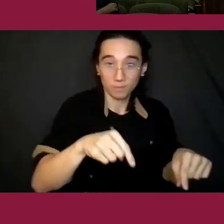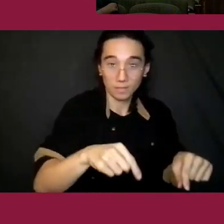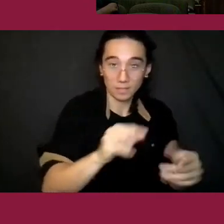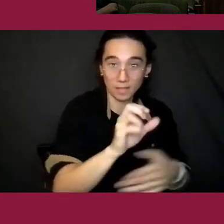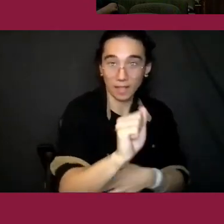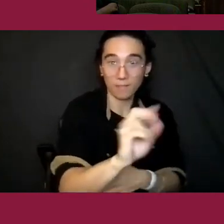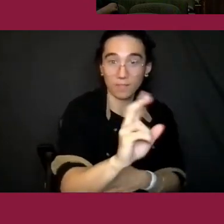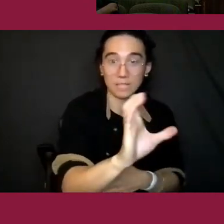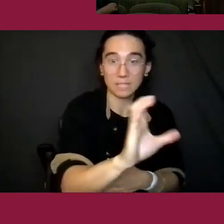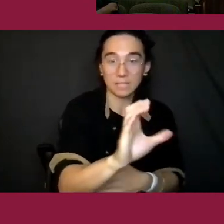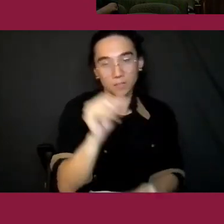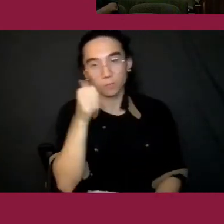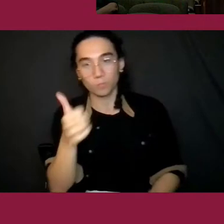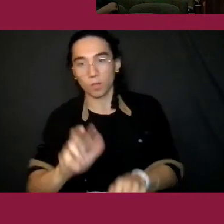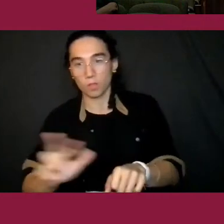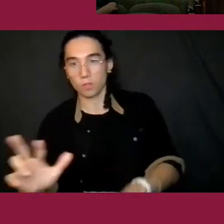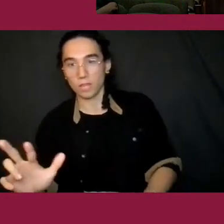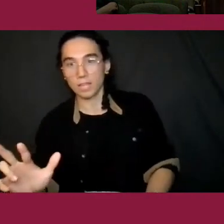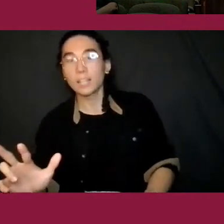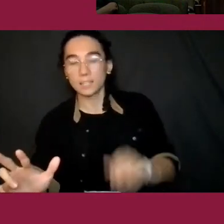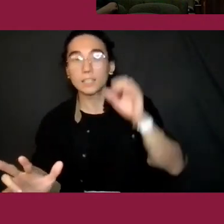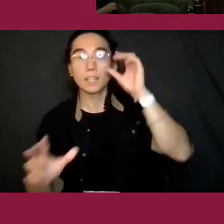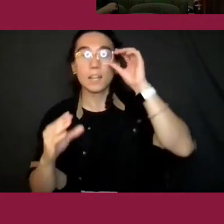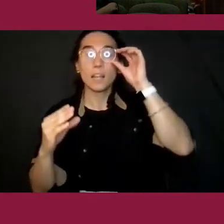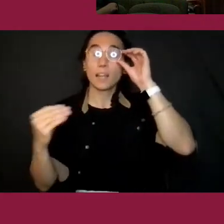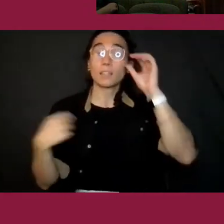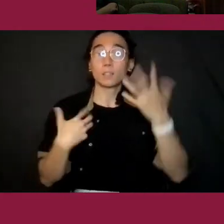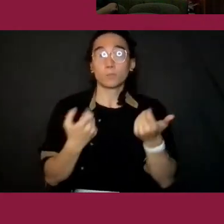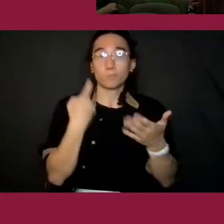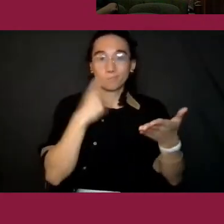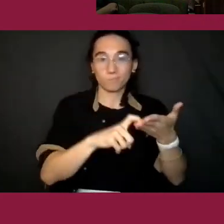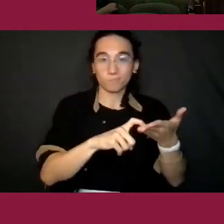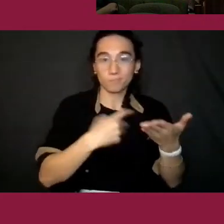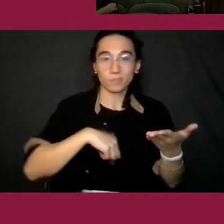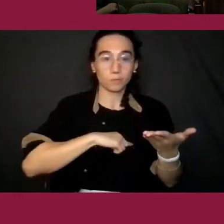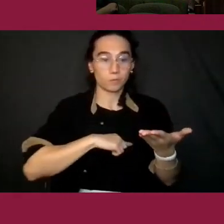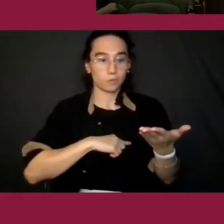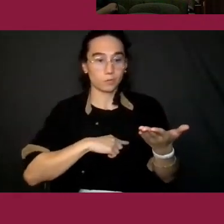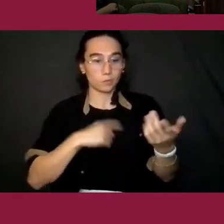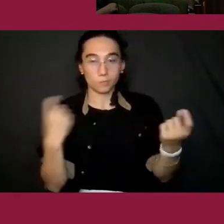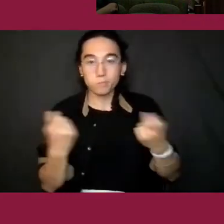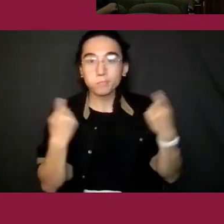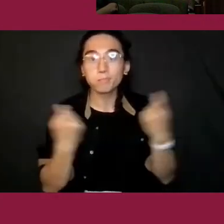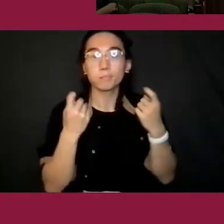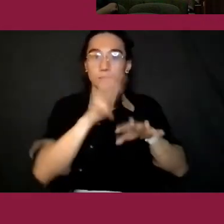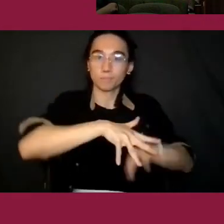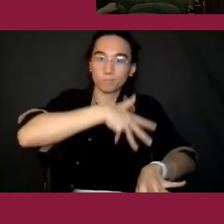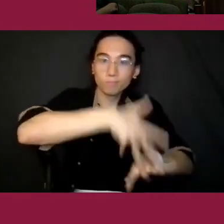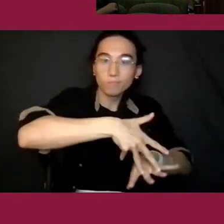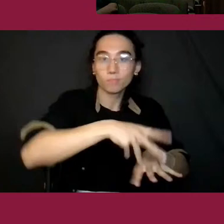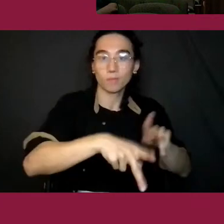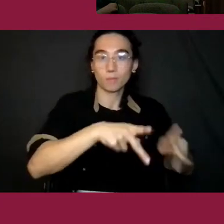Um, I do want to recognize that, uh, we celebrated Indigenous Peoples Day, which is an important opportunity to reflect on